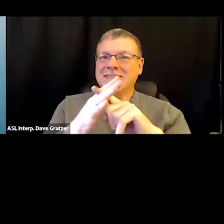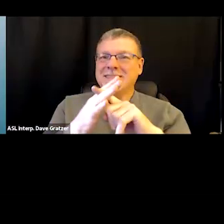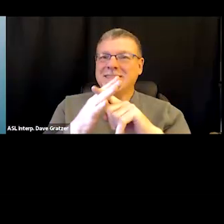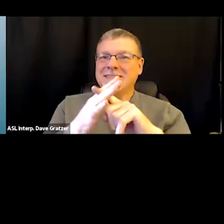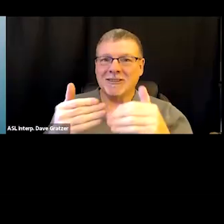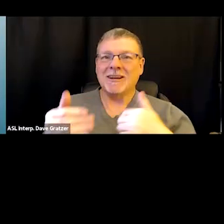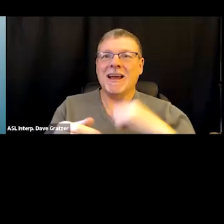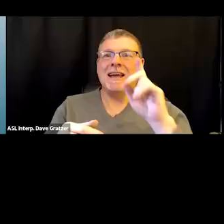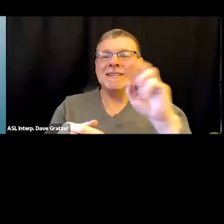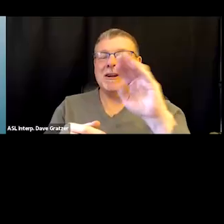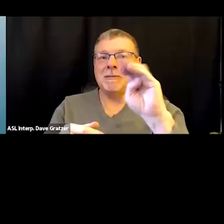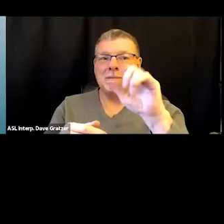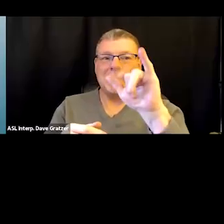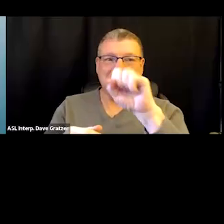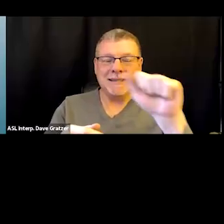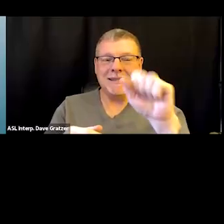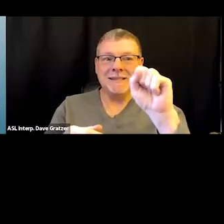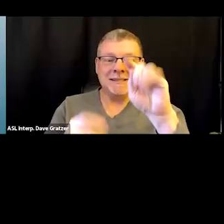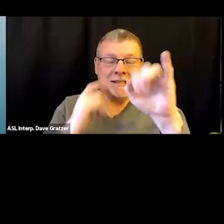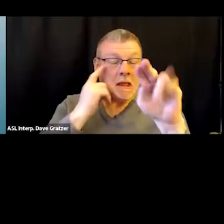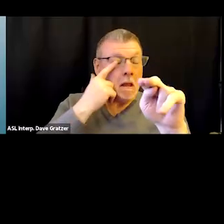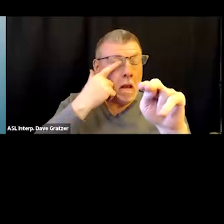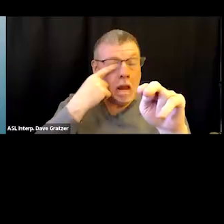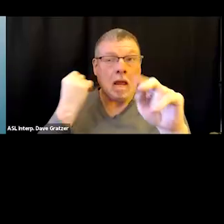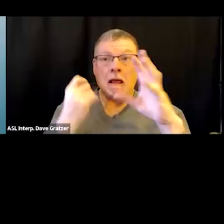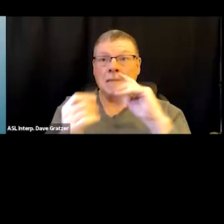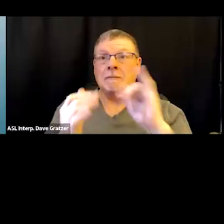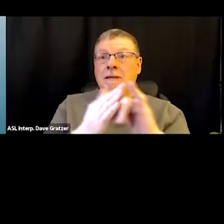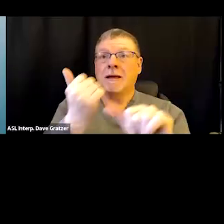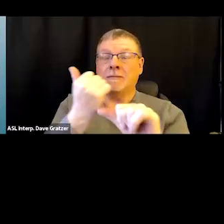I am Dr. Melissa Stein, a senior project associate with Policy Research